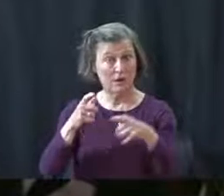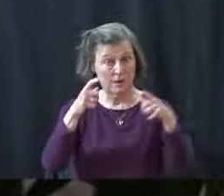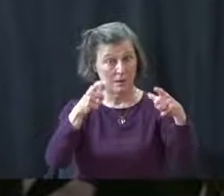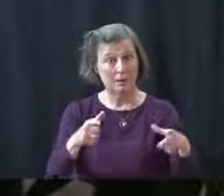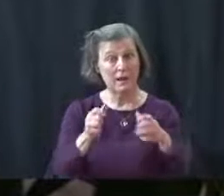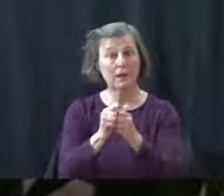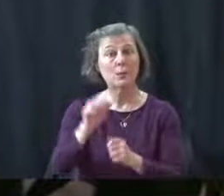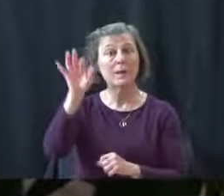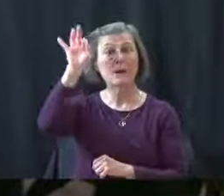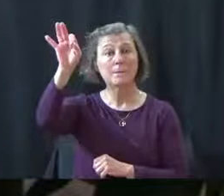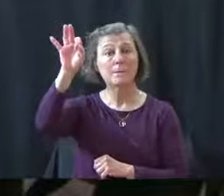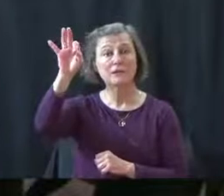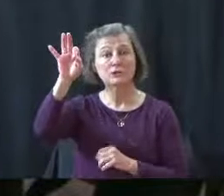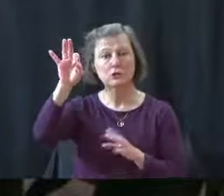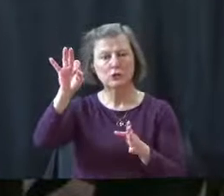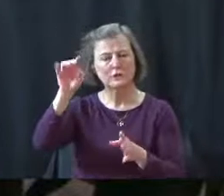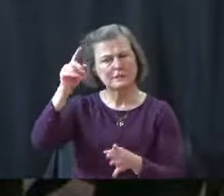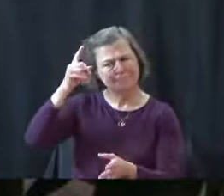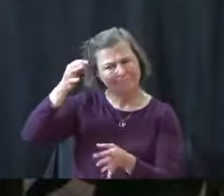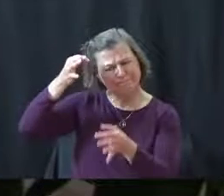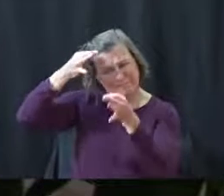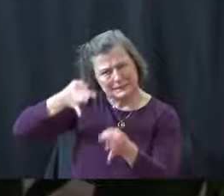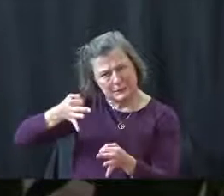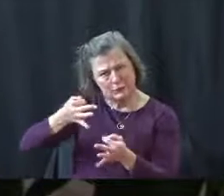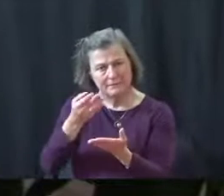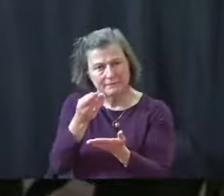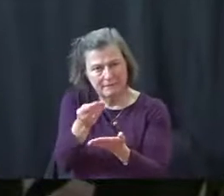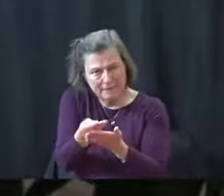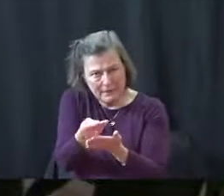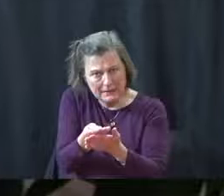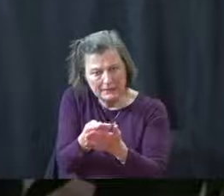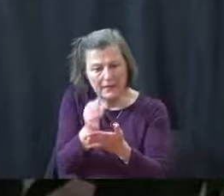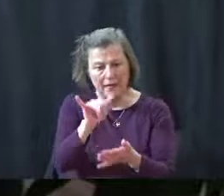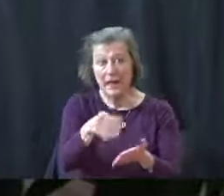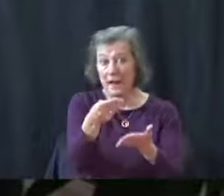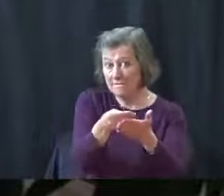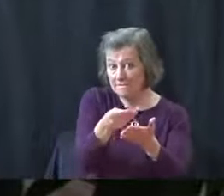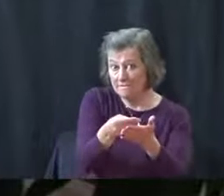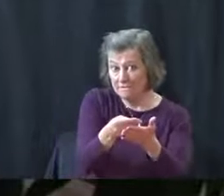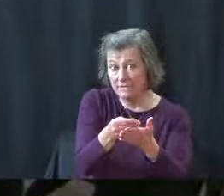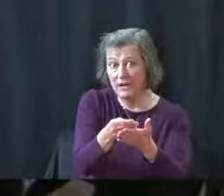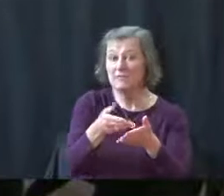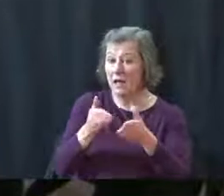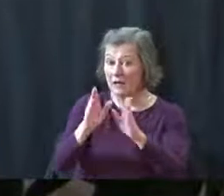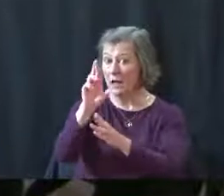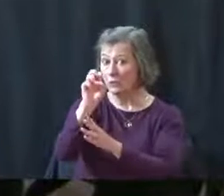minister's discretionary fund. This fund allows reverend rick to assist members